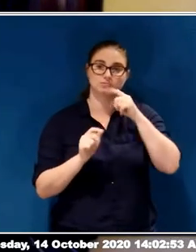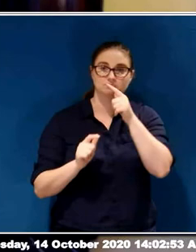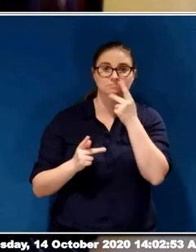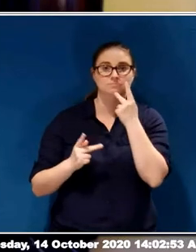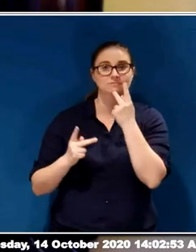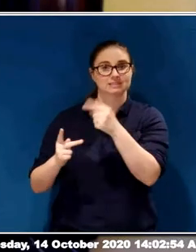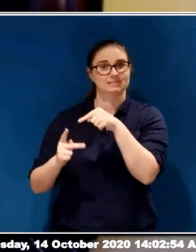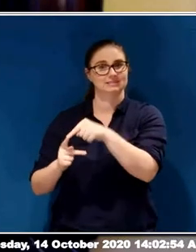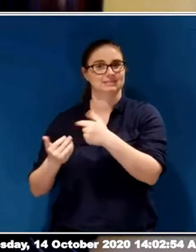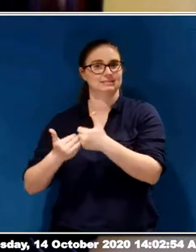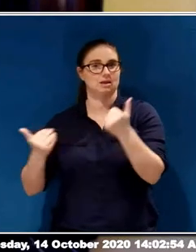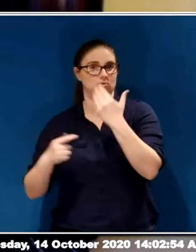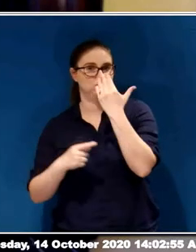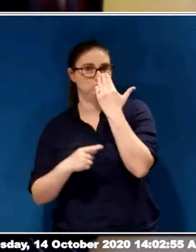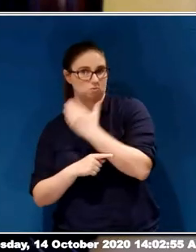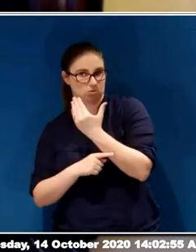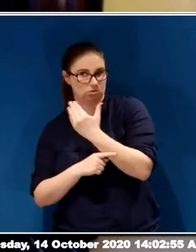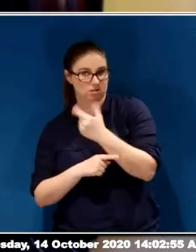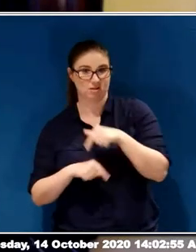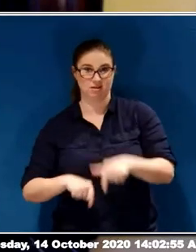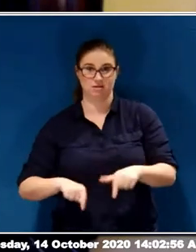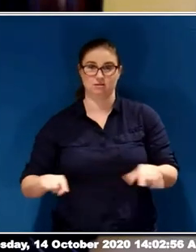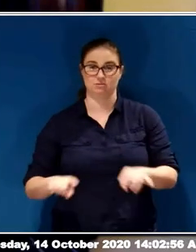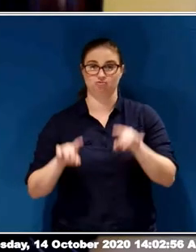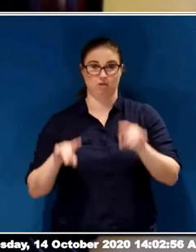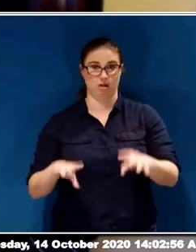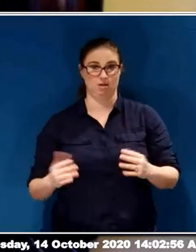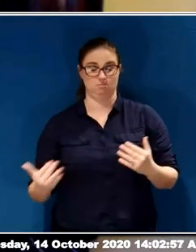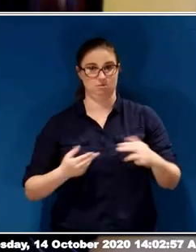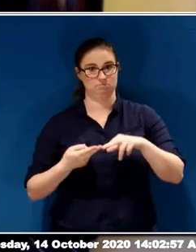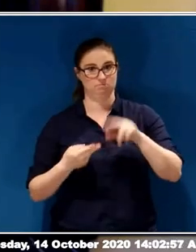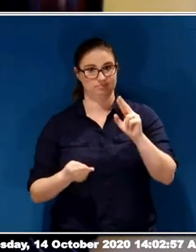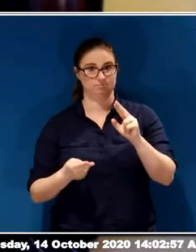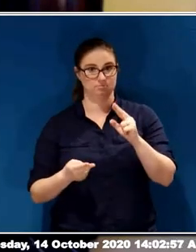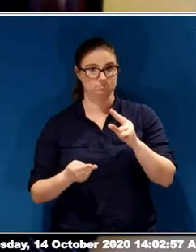Those students who were attending a segregated setting actually remained